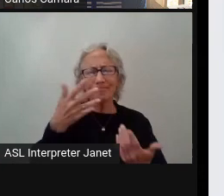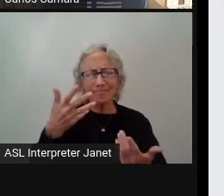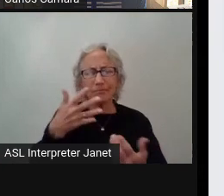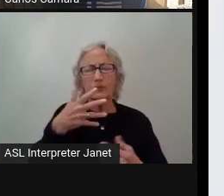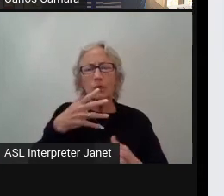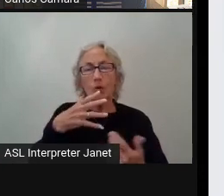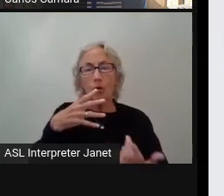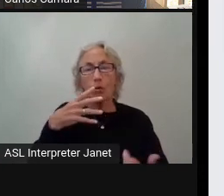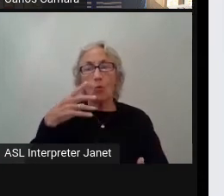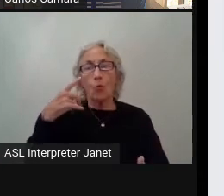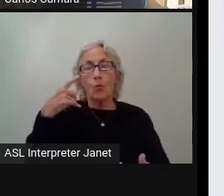because it was simpler.